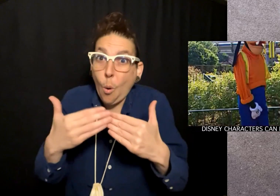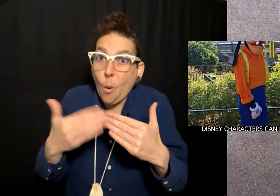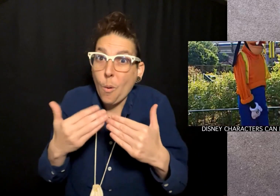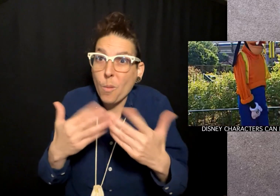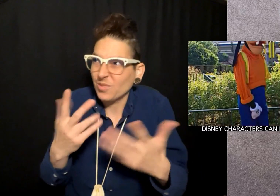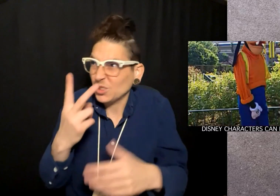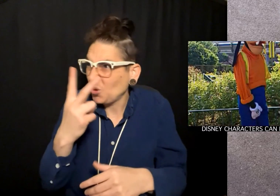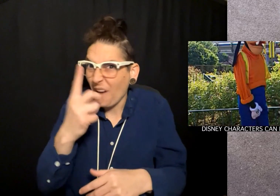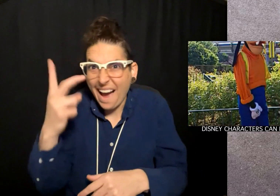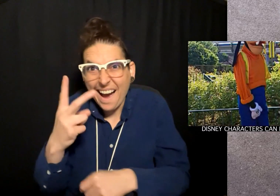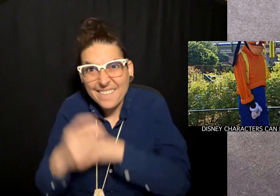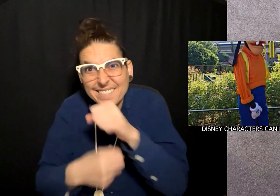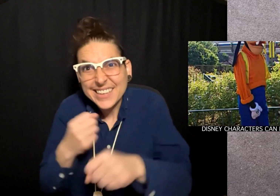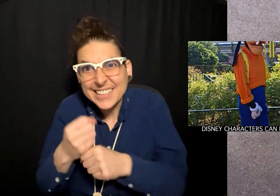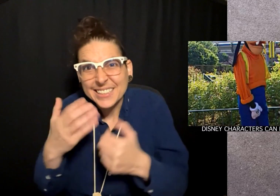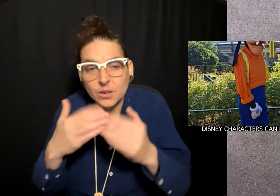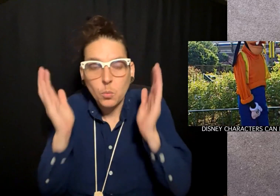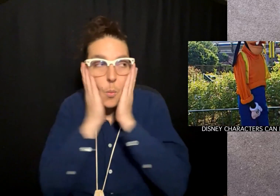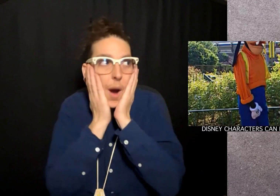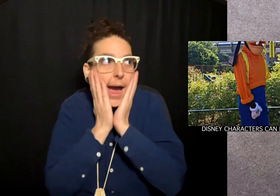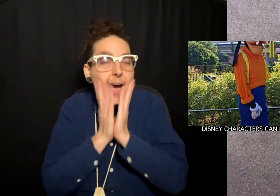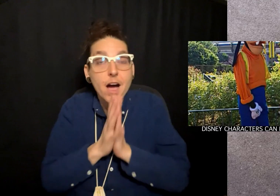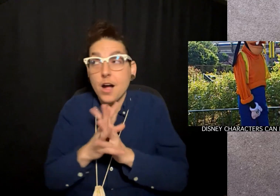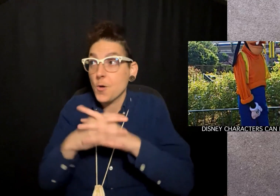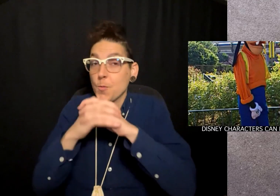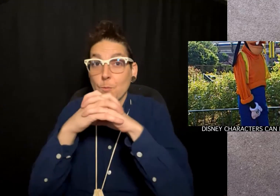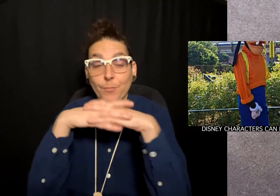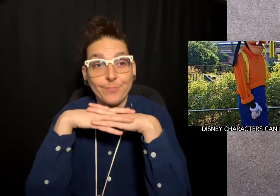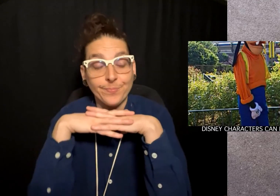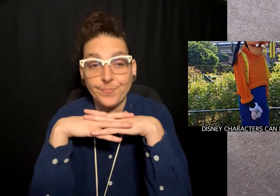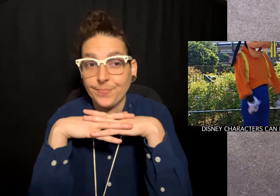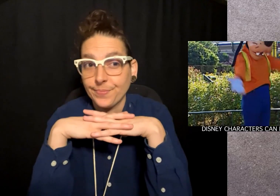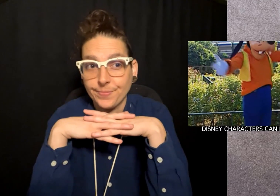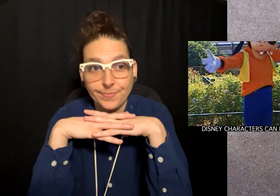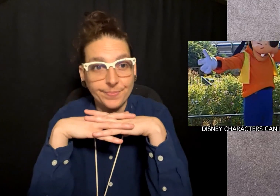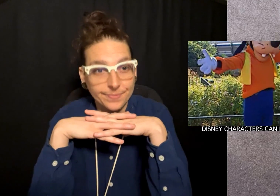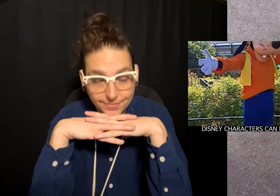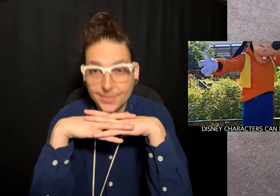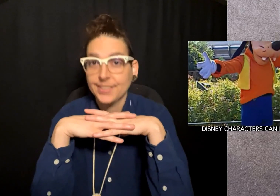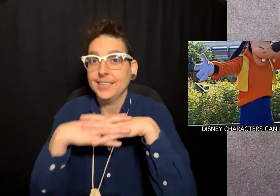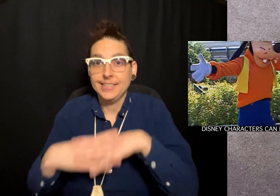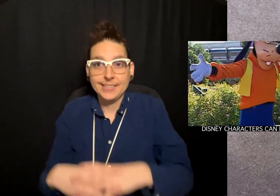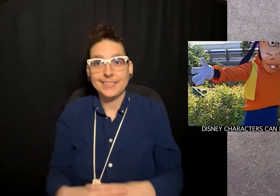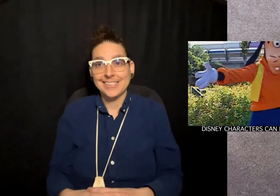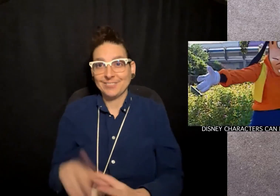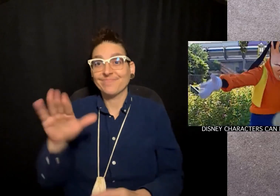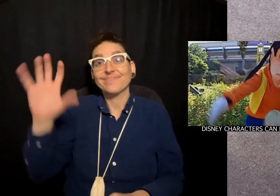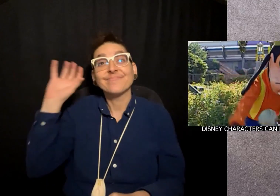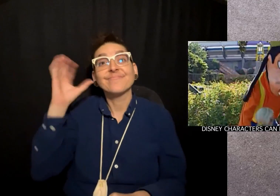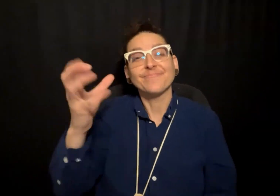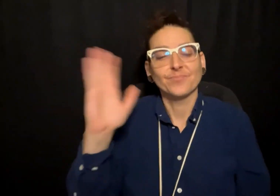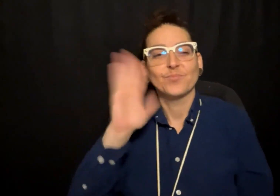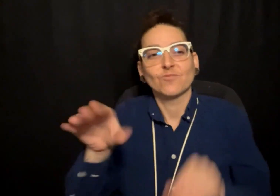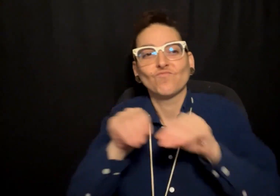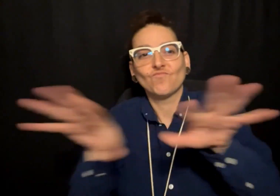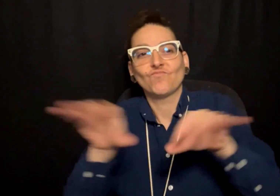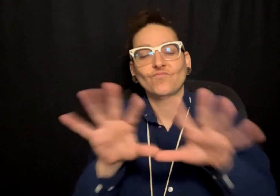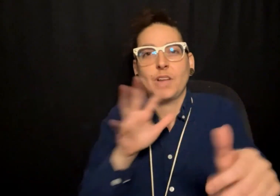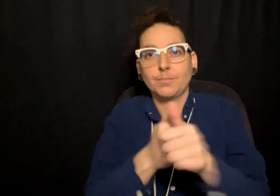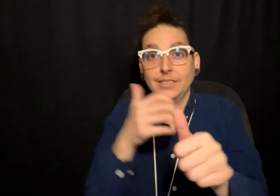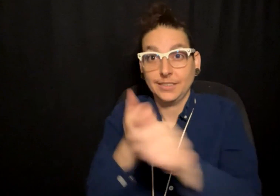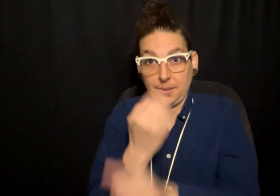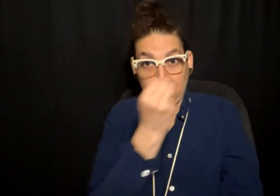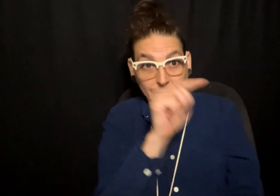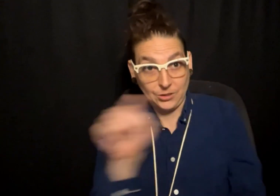it's been almost 2 1/2 years wow Sign1News will be broadcasting updates Monday through